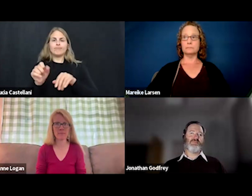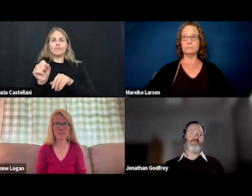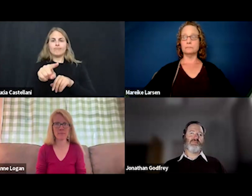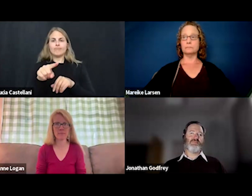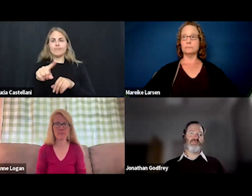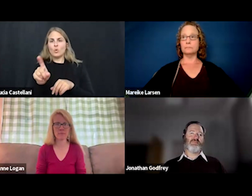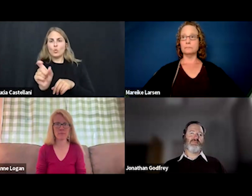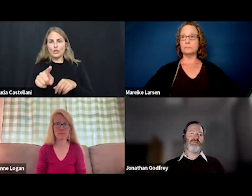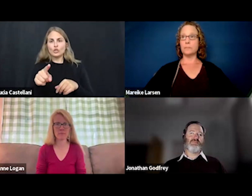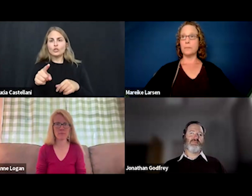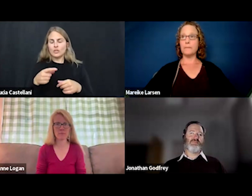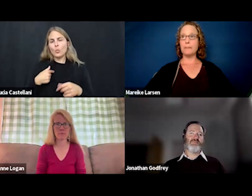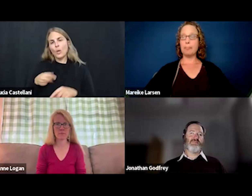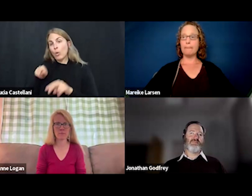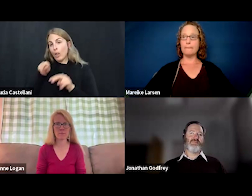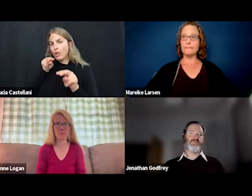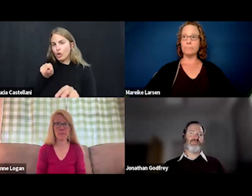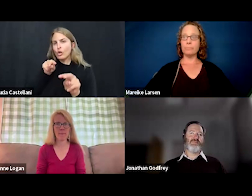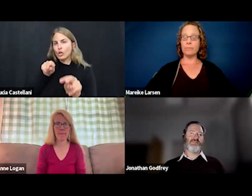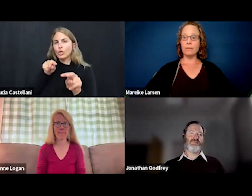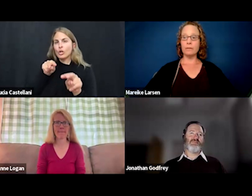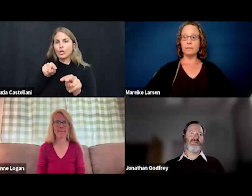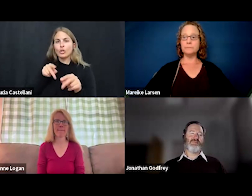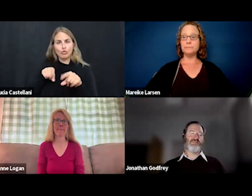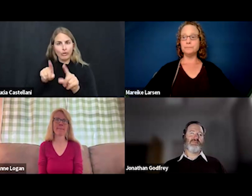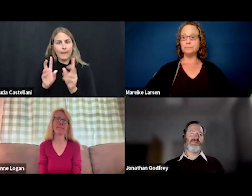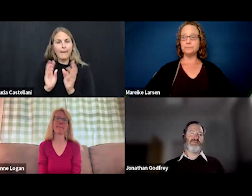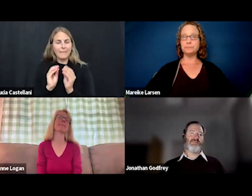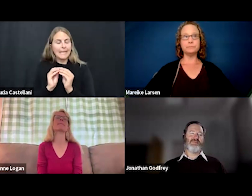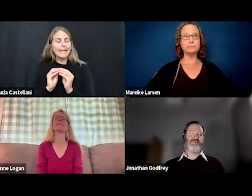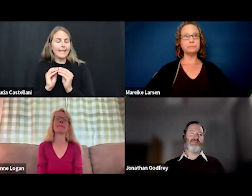We'll be keeping an eye on that and getting to as many of those